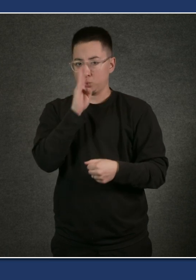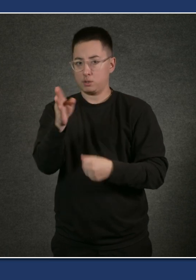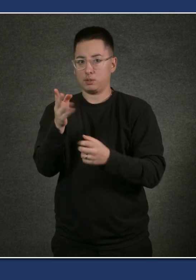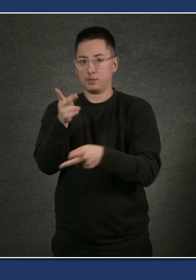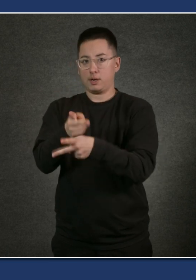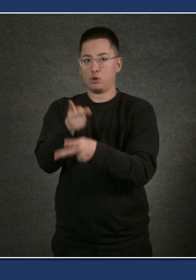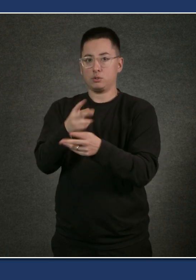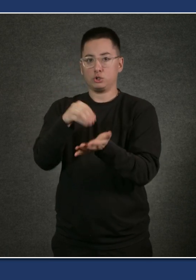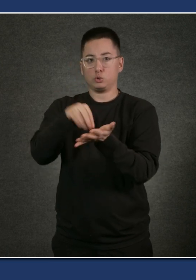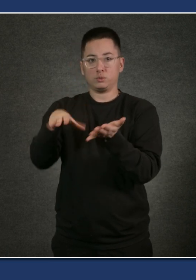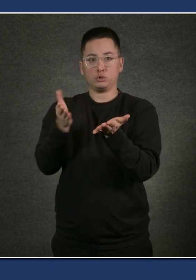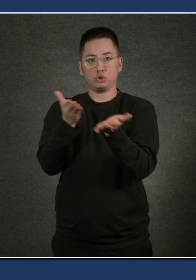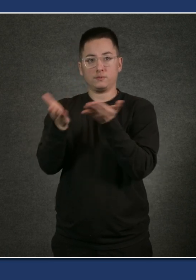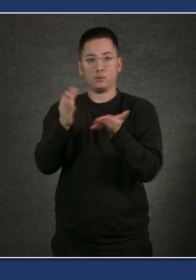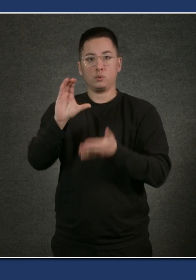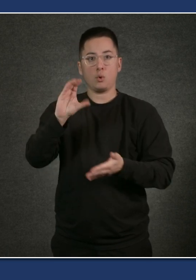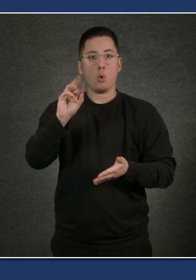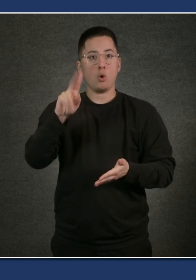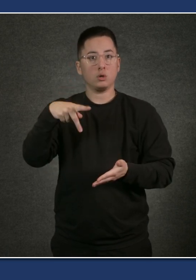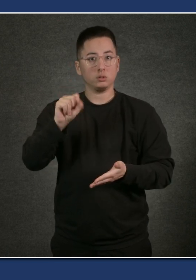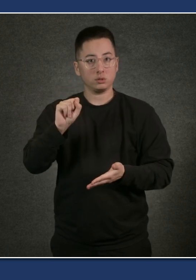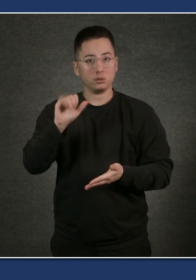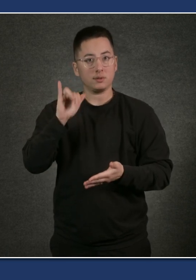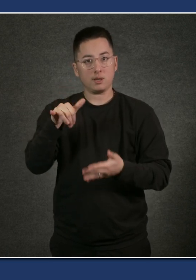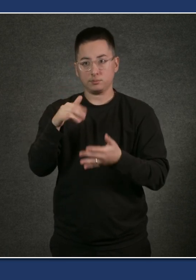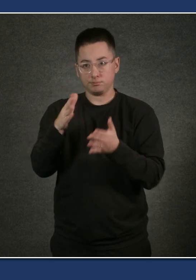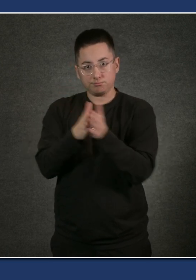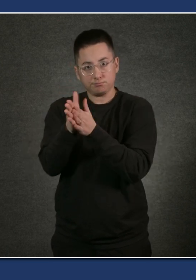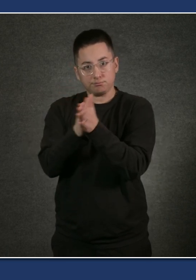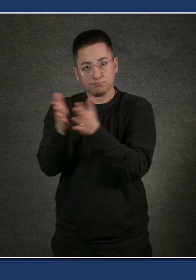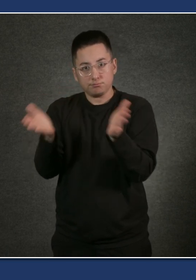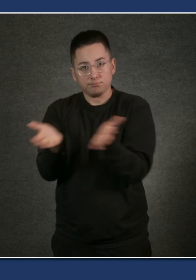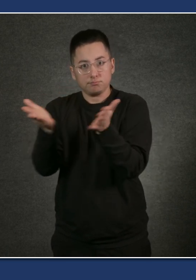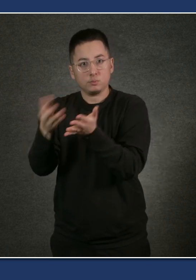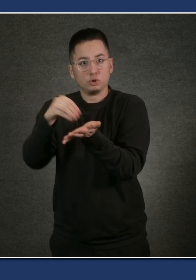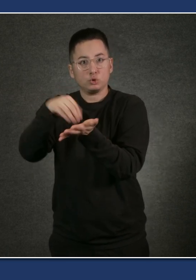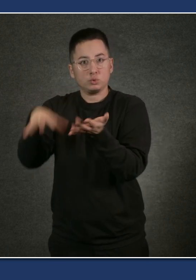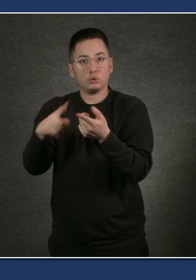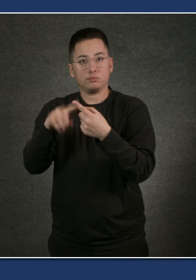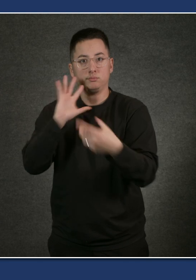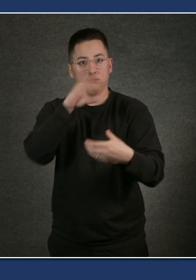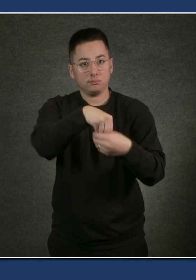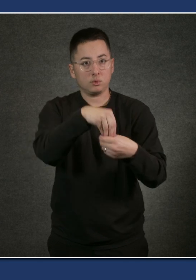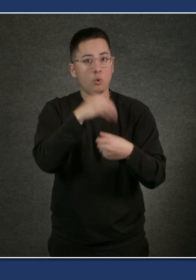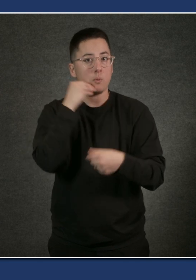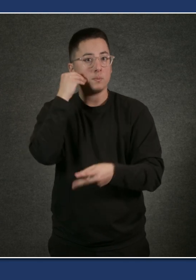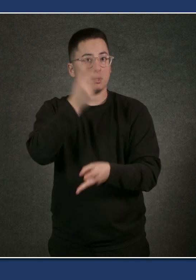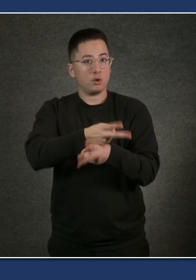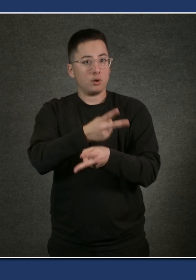Continue support for the direct care student service corps that incentivizes students to engage in home